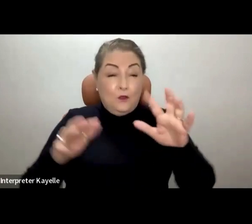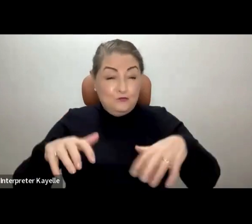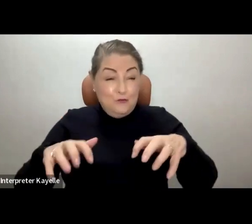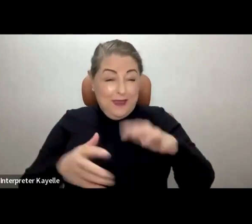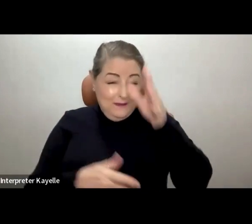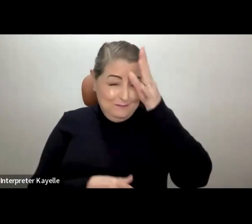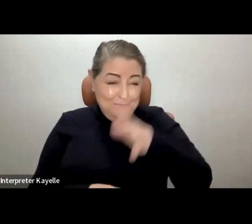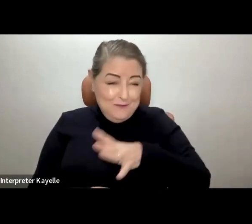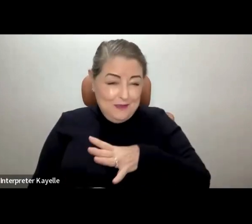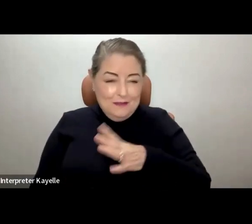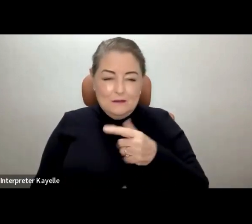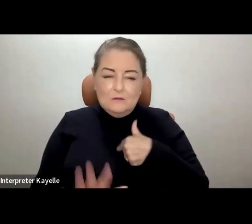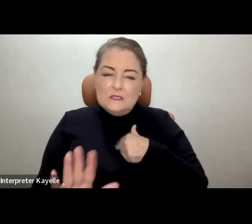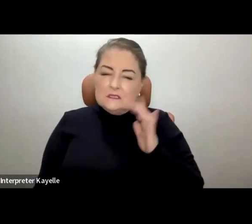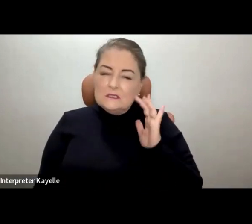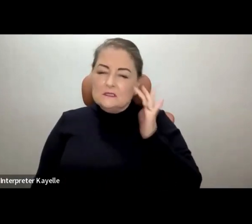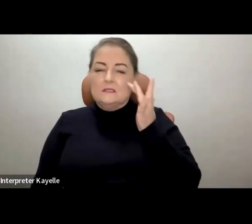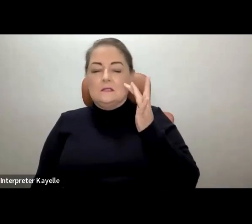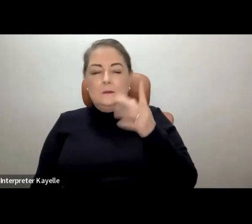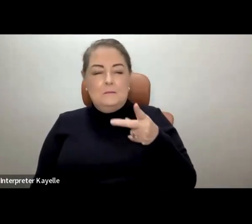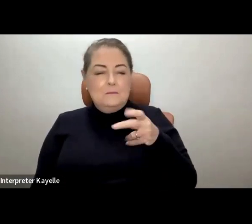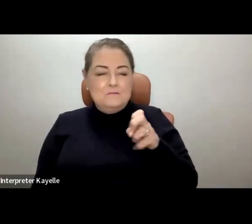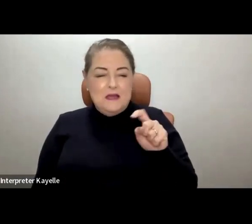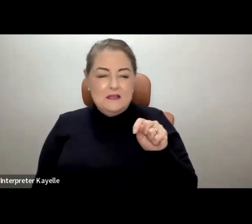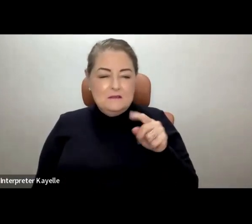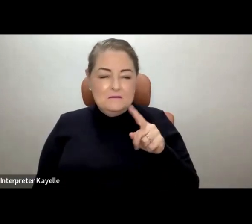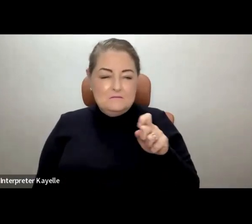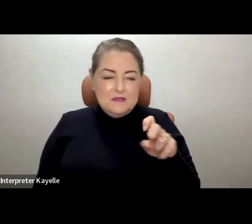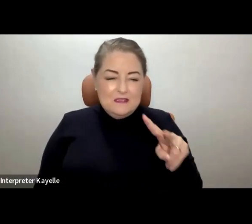my pet peeve film, which I love Dustin Hoffman, fabulous